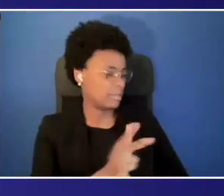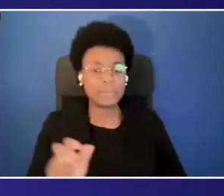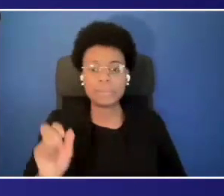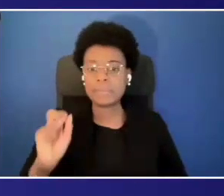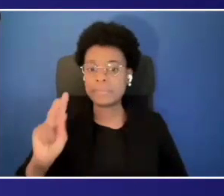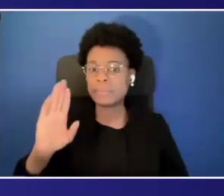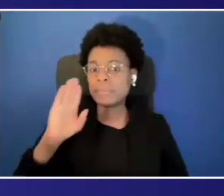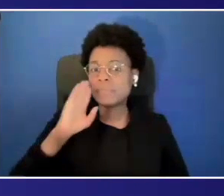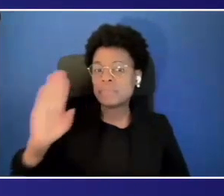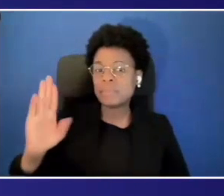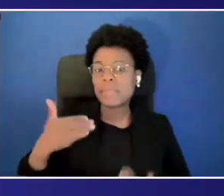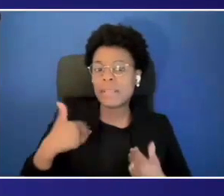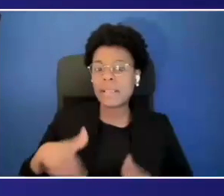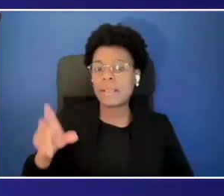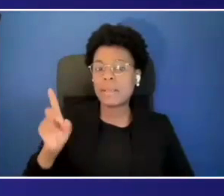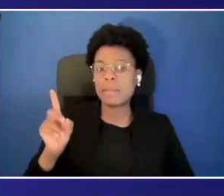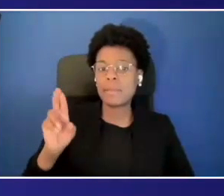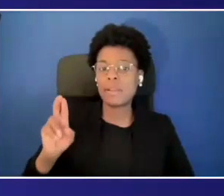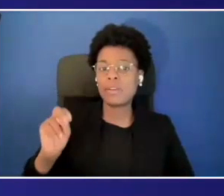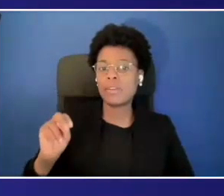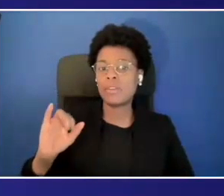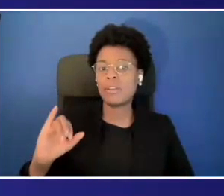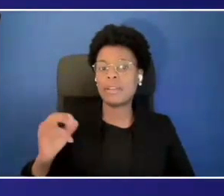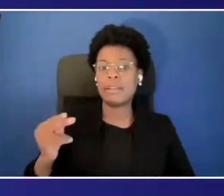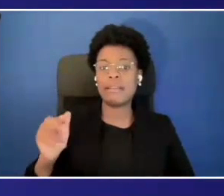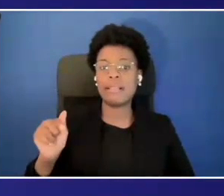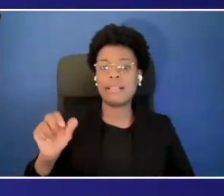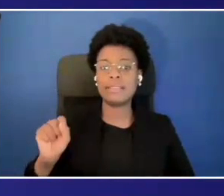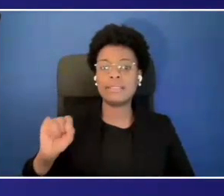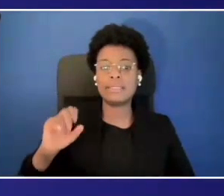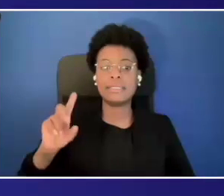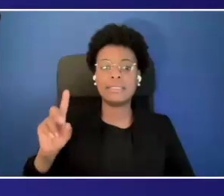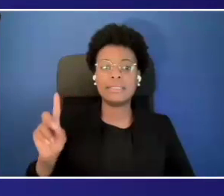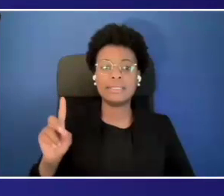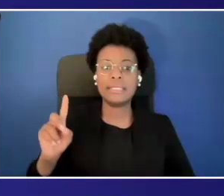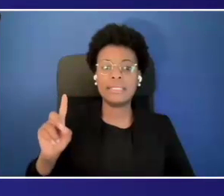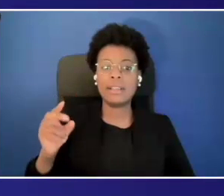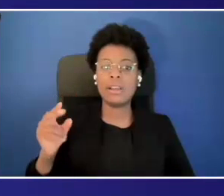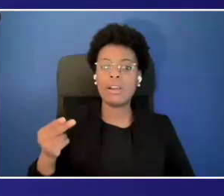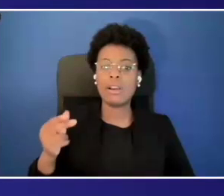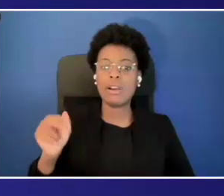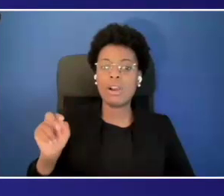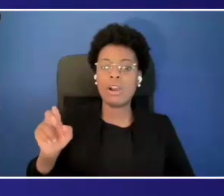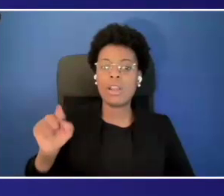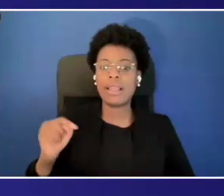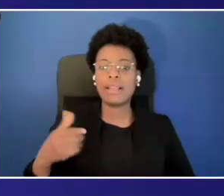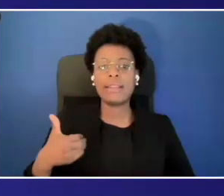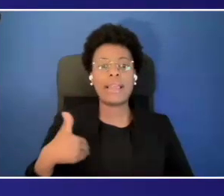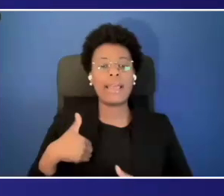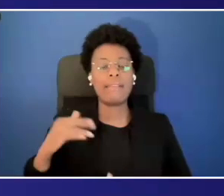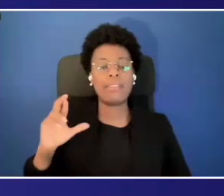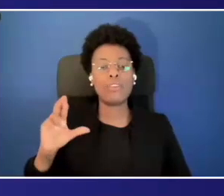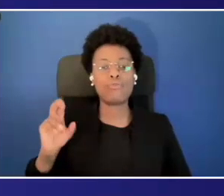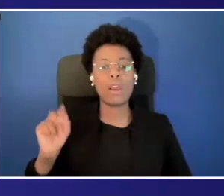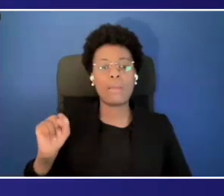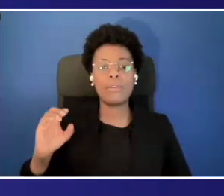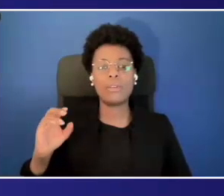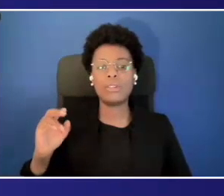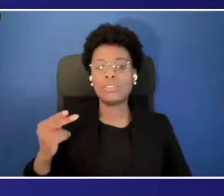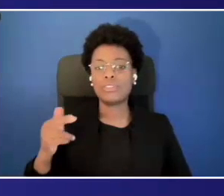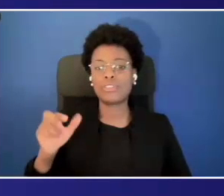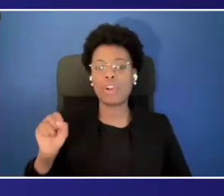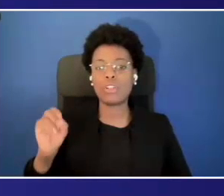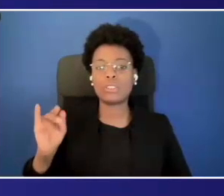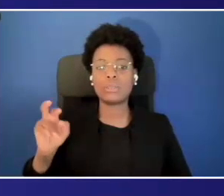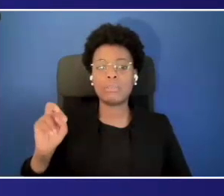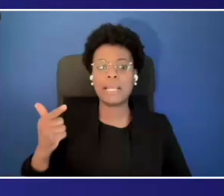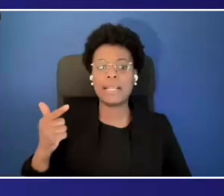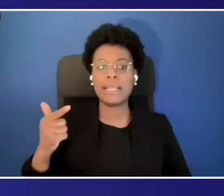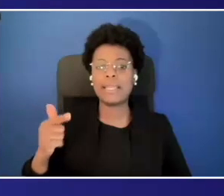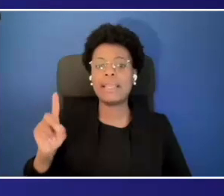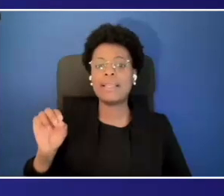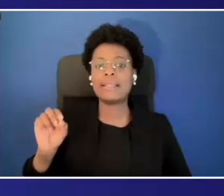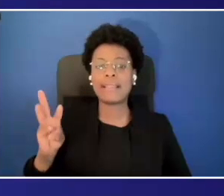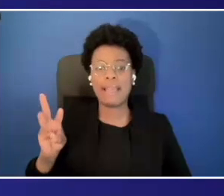Nicholas D. Hartley. I hold the Robert Charles Billings Endow Chair in Education and Chair of the Education Studies Department at Maria College in Berea, Kentucky.